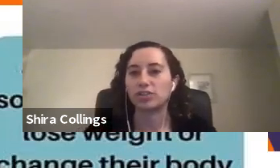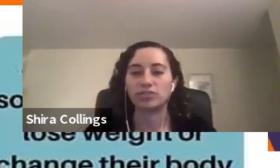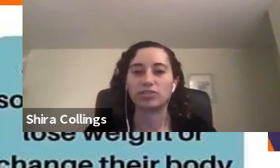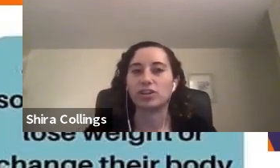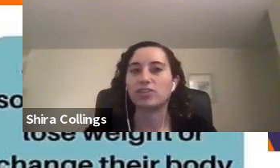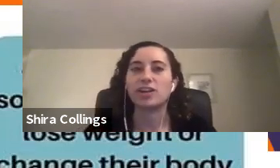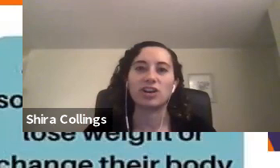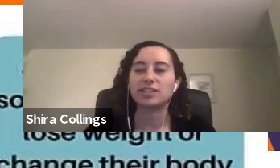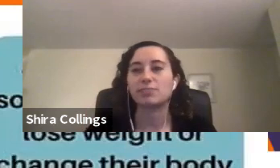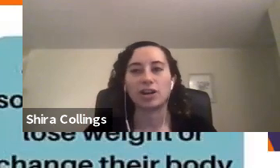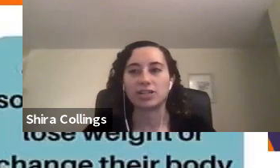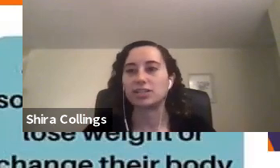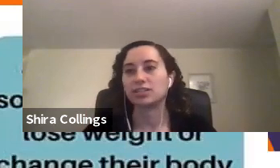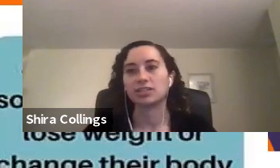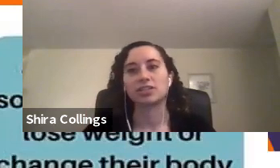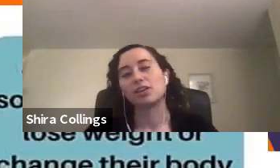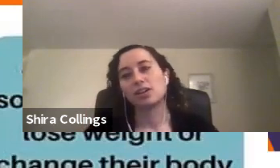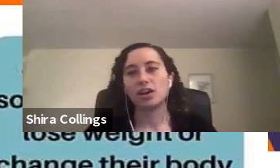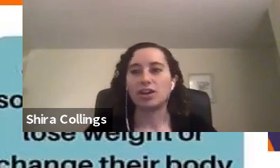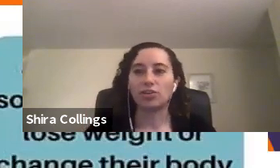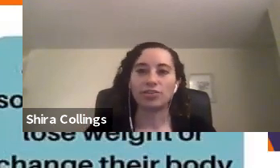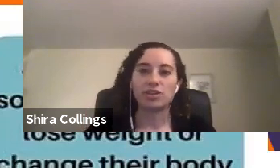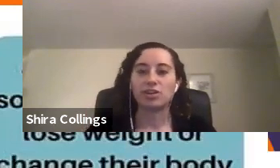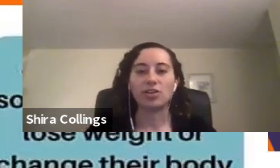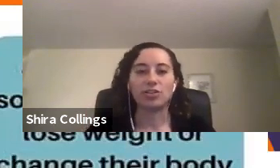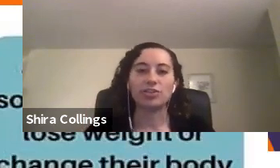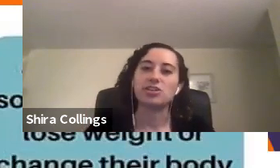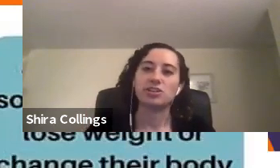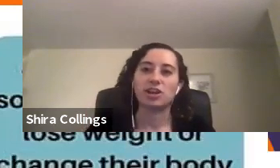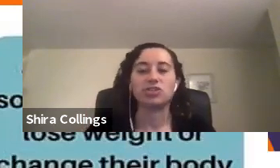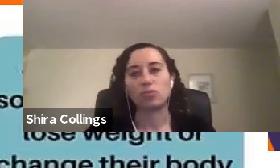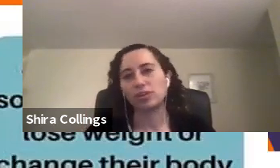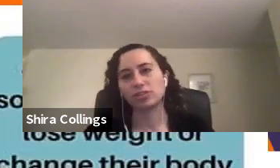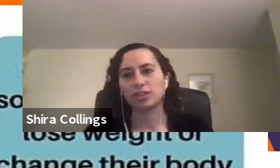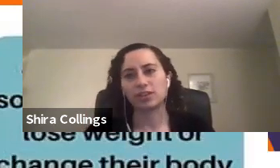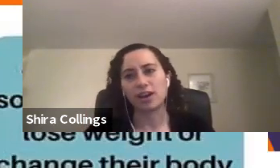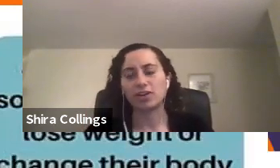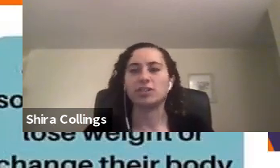health issues. And then lastly speaking negatively about bodies. Just in general kind of categorizing